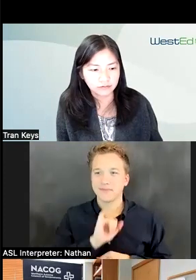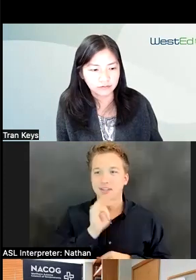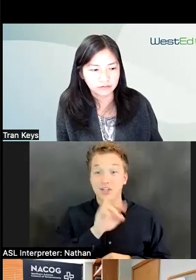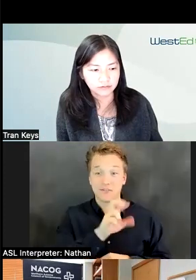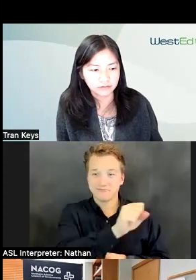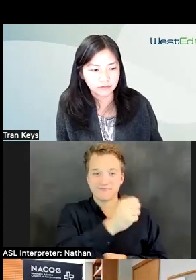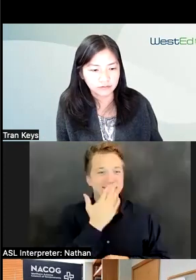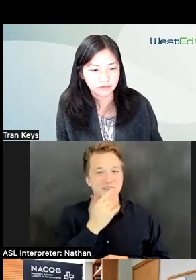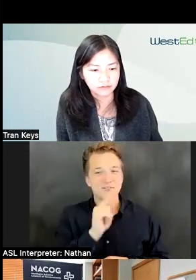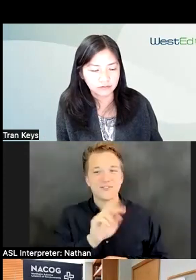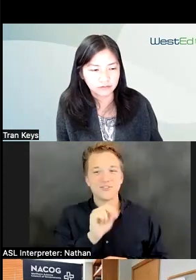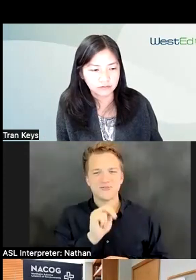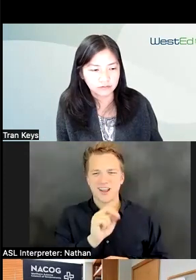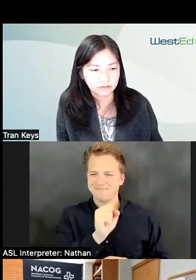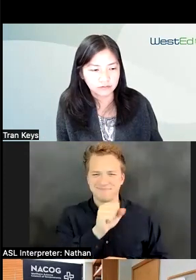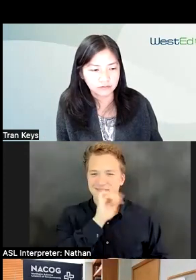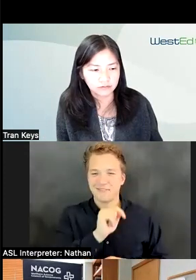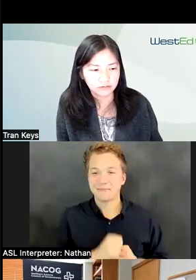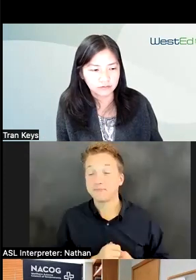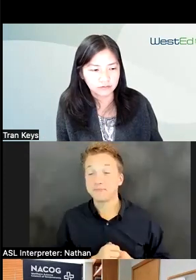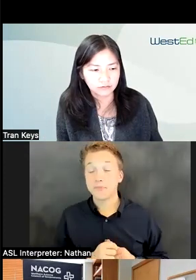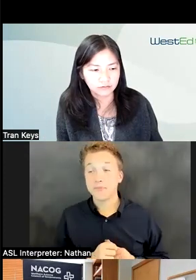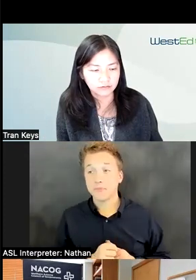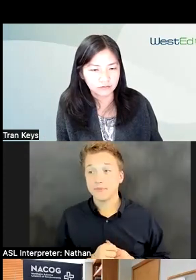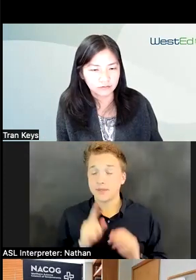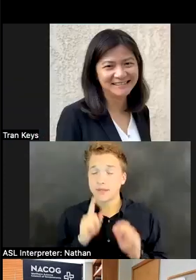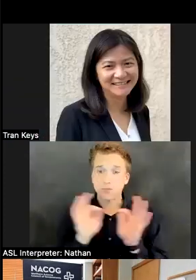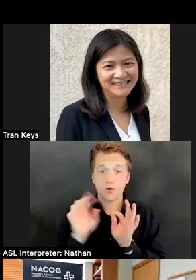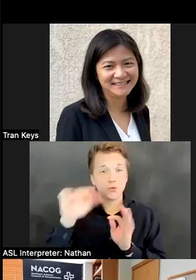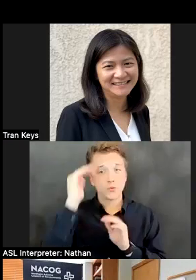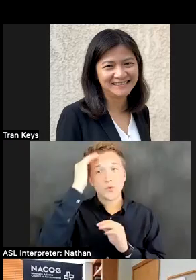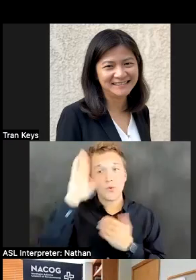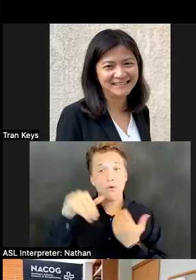work . Thanks, Tran. I would love to. I think it's really important that you know that all of us on this team of 10 that went